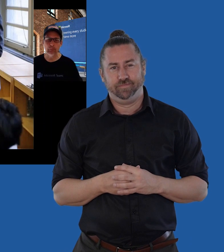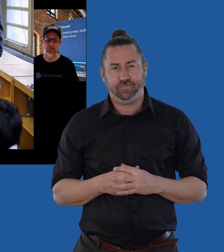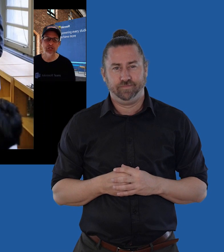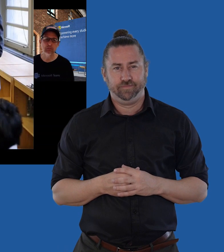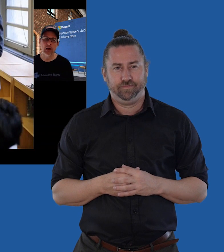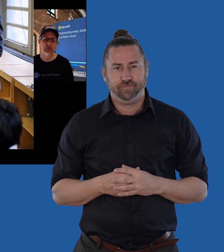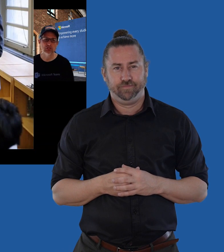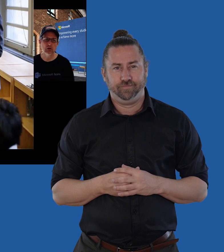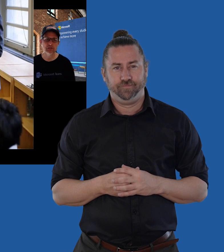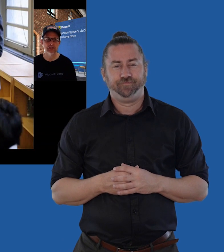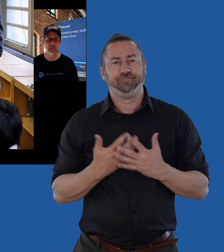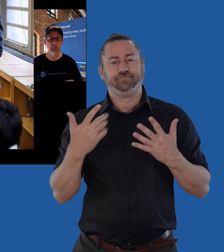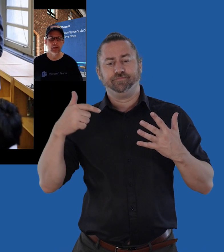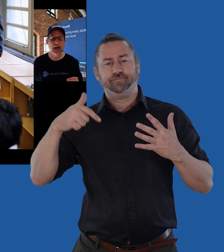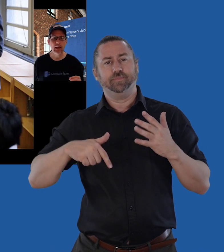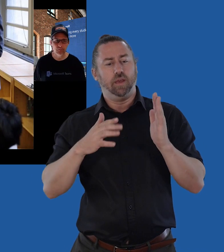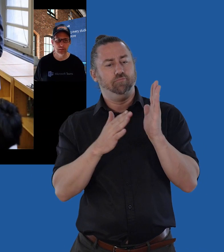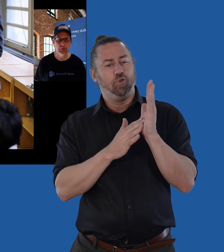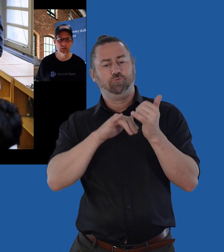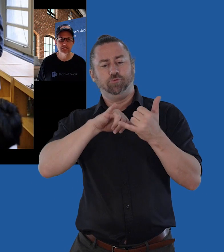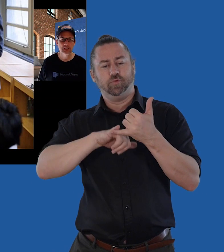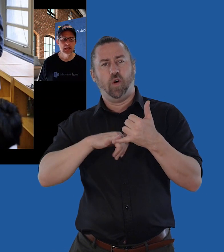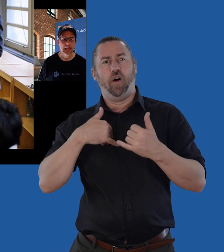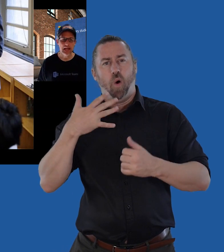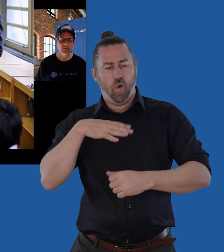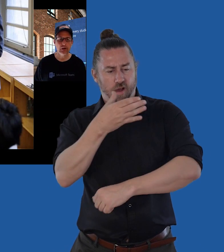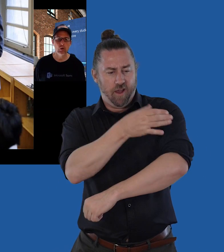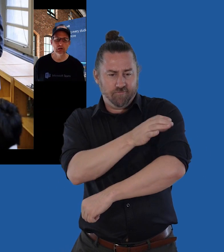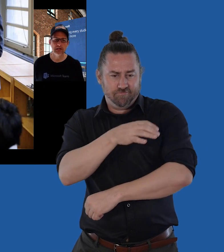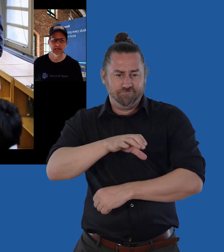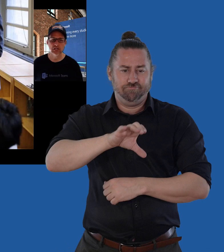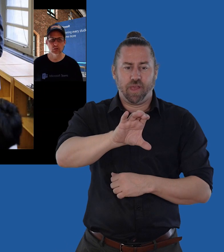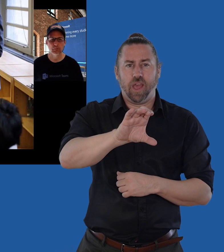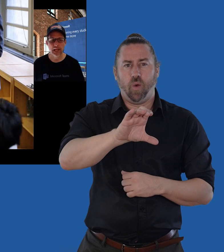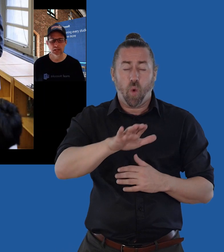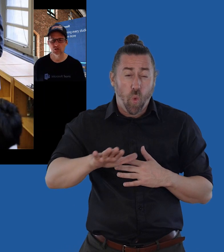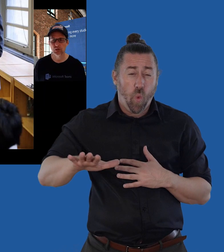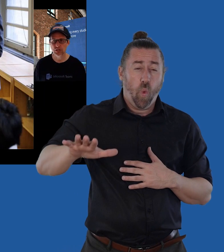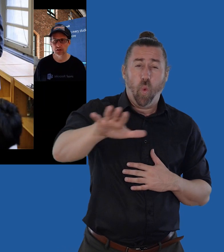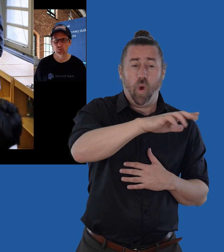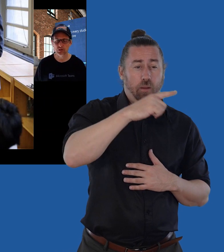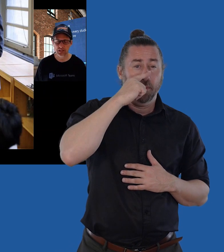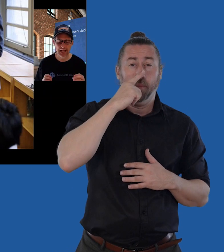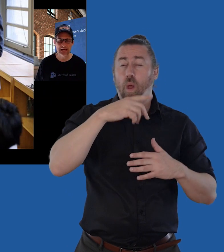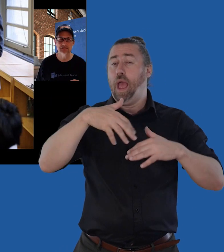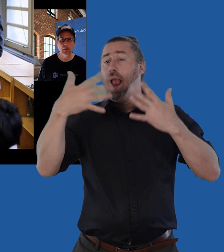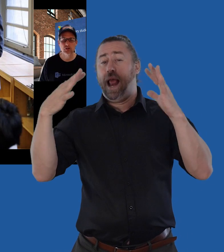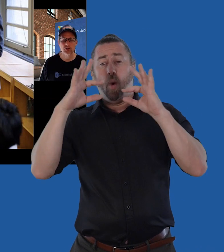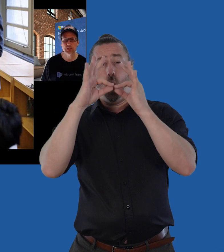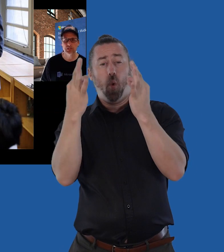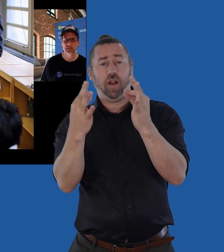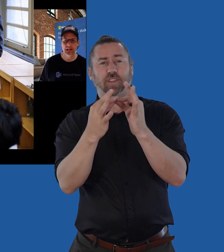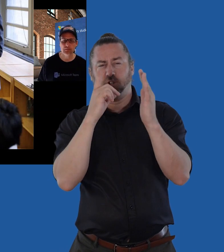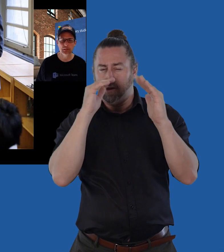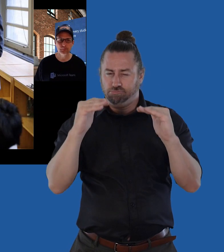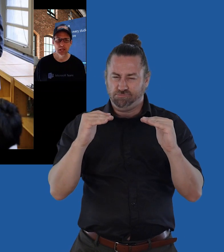Our mission at Microsoft is to empower every person, and every organization, on the planet to achieve more, so that is our actual mission statement,